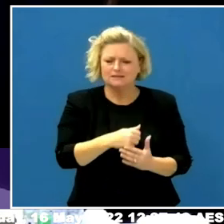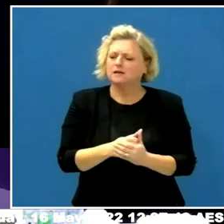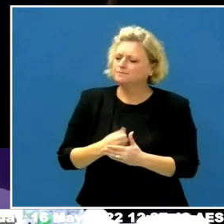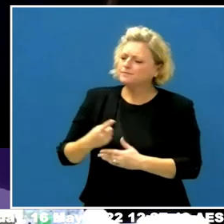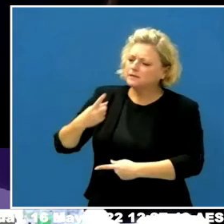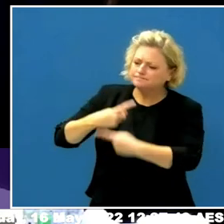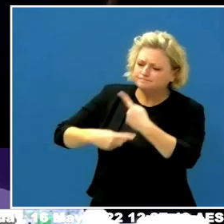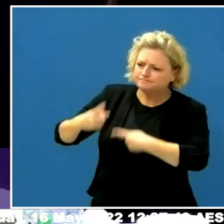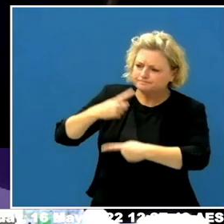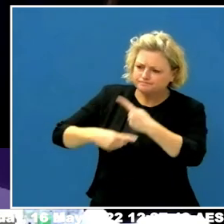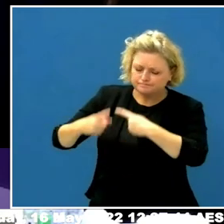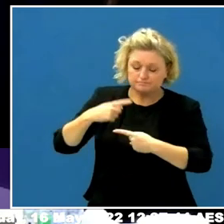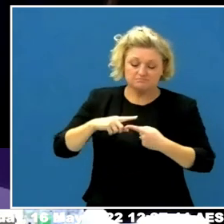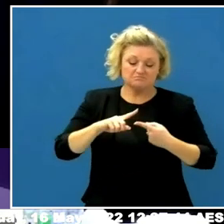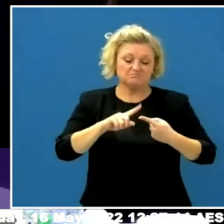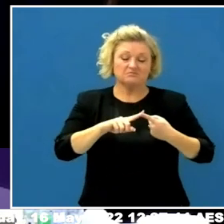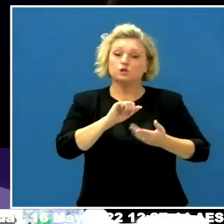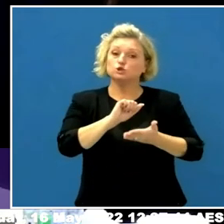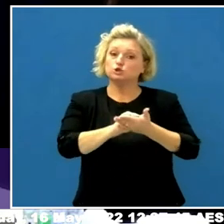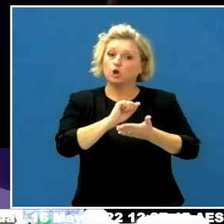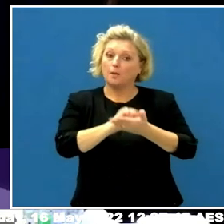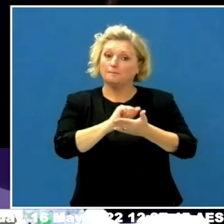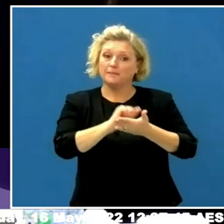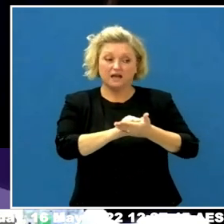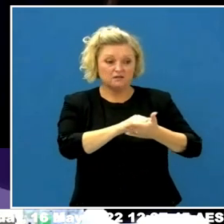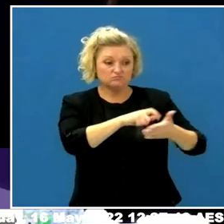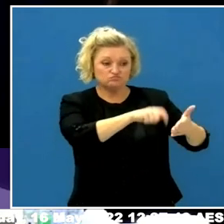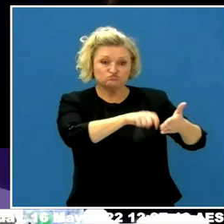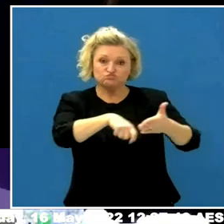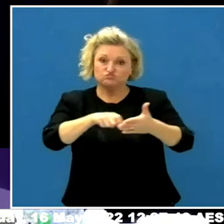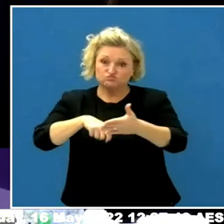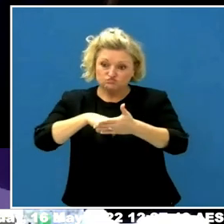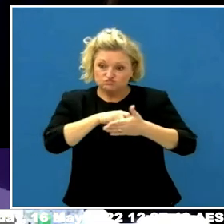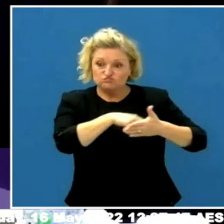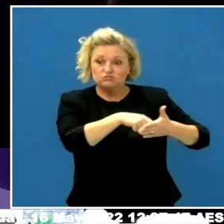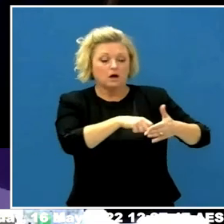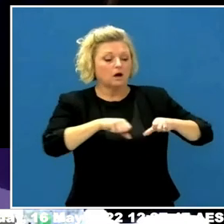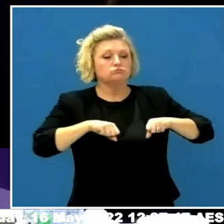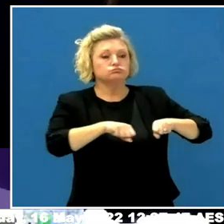So he'll go out, and he actually pushes the trolley and is asked, "what would you like to